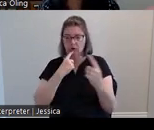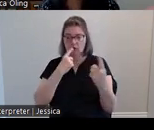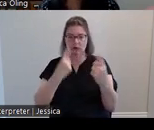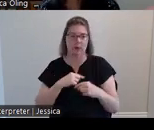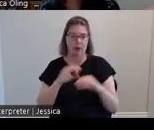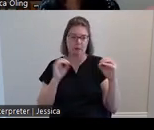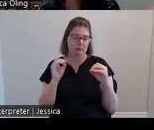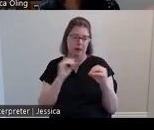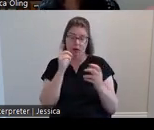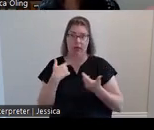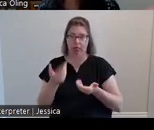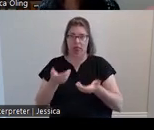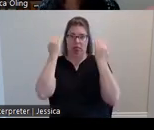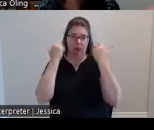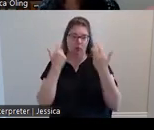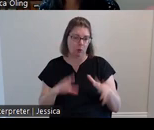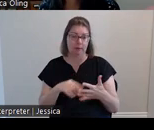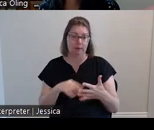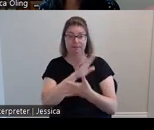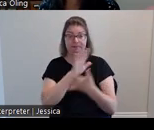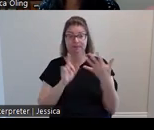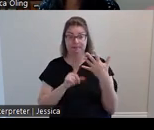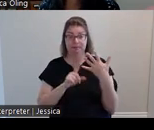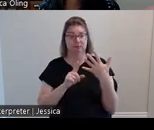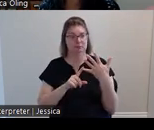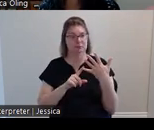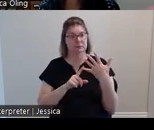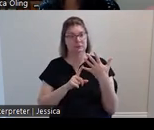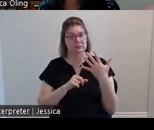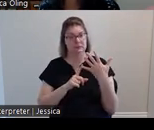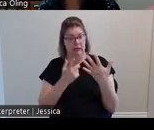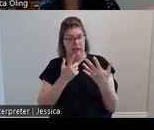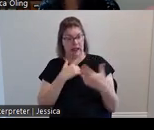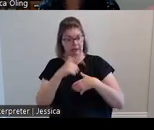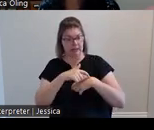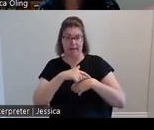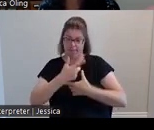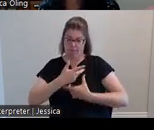Um, and we want to make sure that, you know, people build in time for that confidence building,